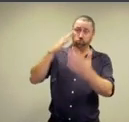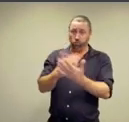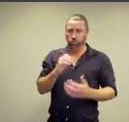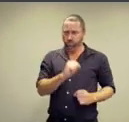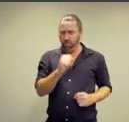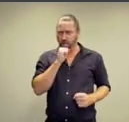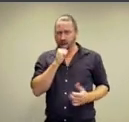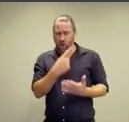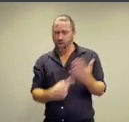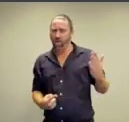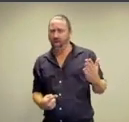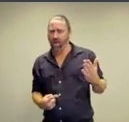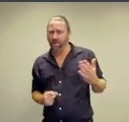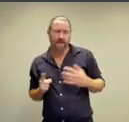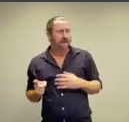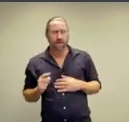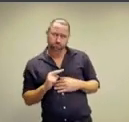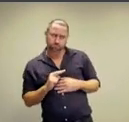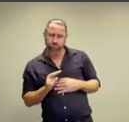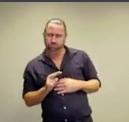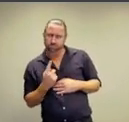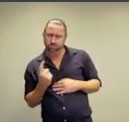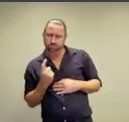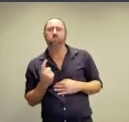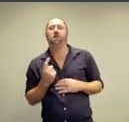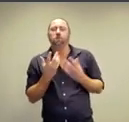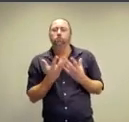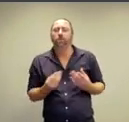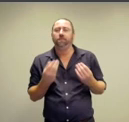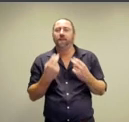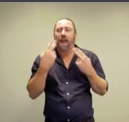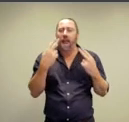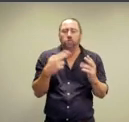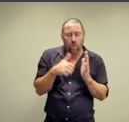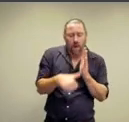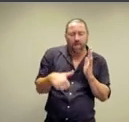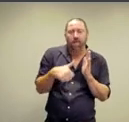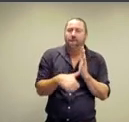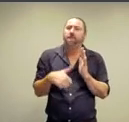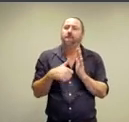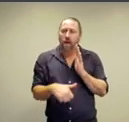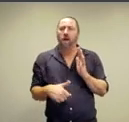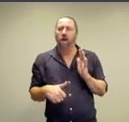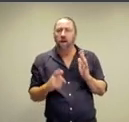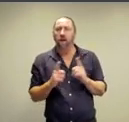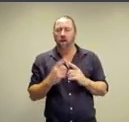that is the leather jacket. He does this in ways of, you know, using this extremely softened natural looking